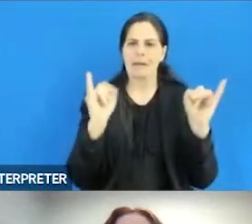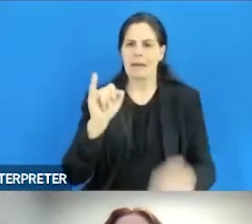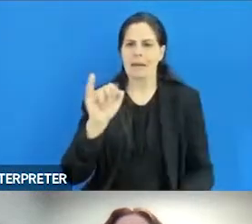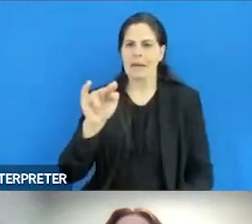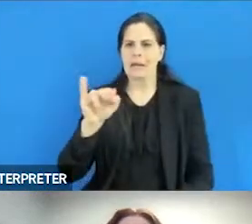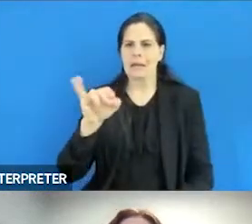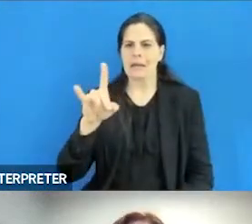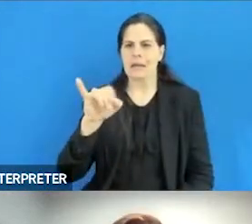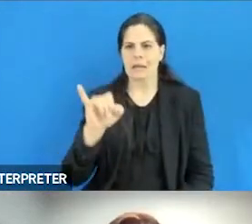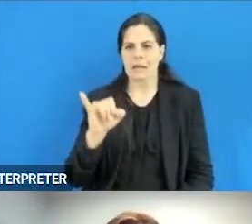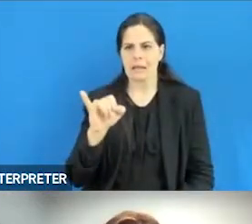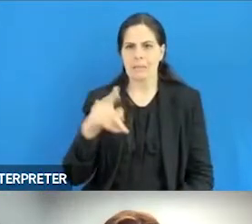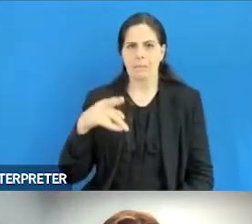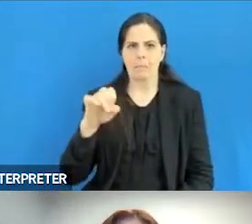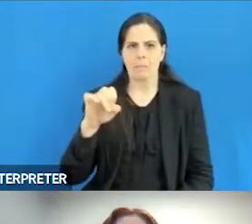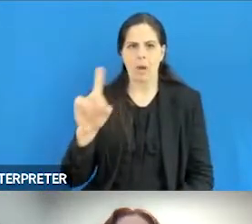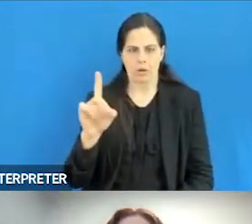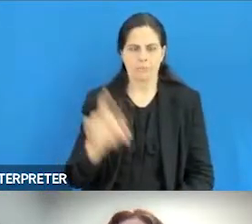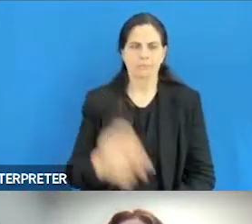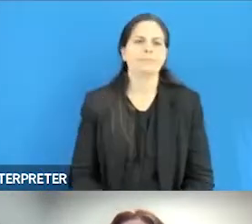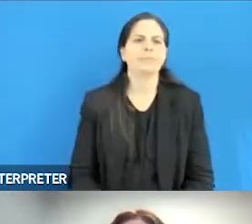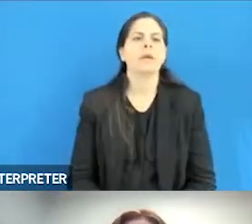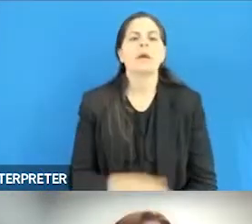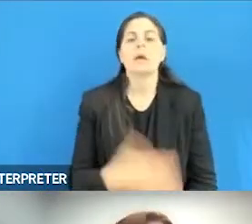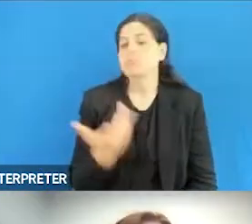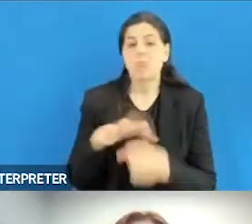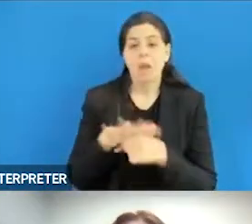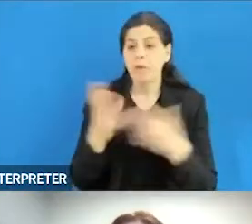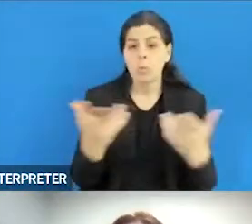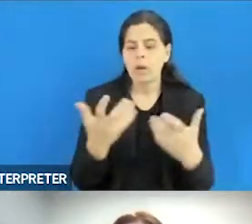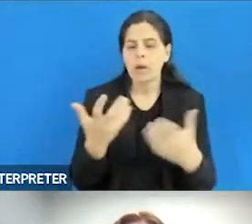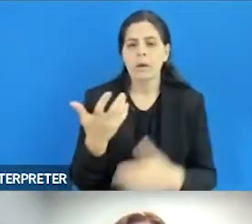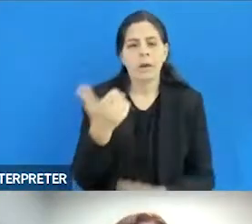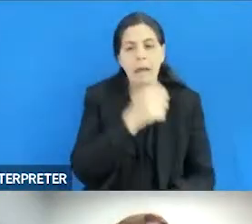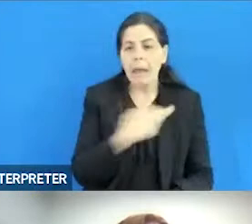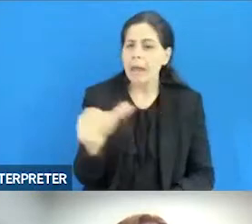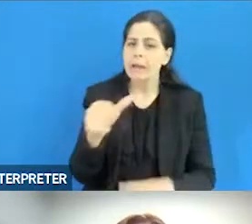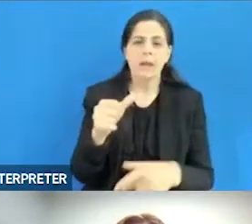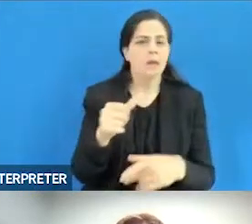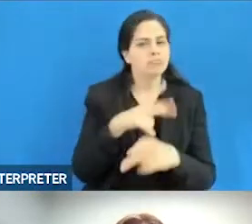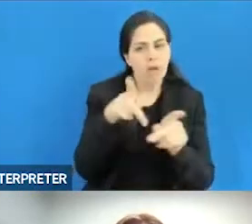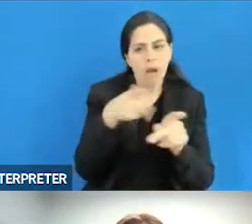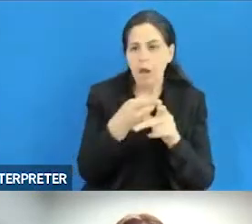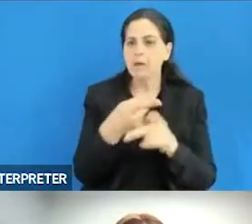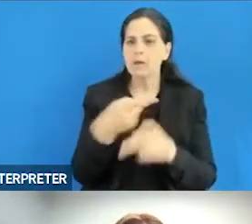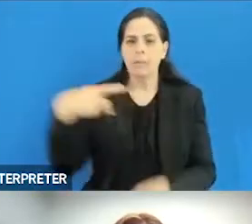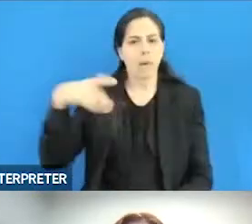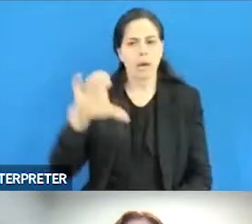What's covered by this contract are podcasts of any genre available on any podcast platform.